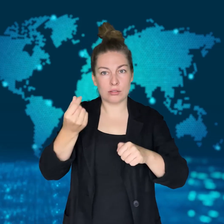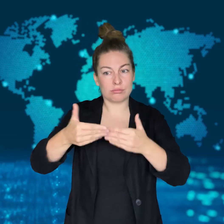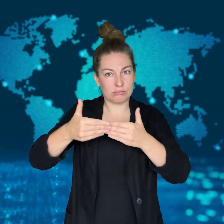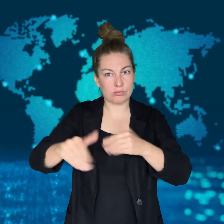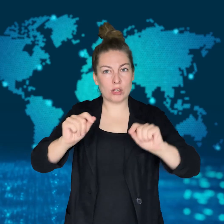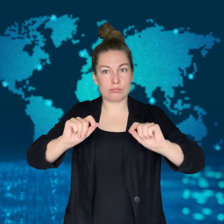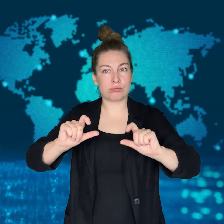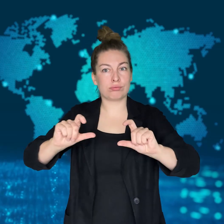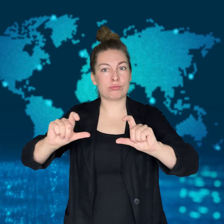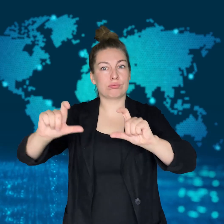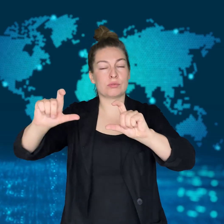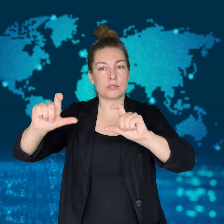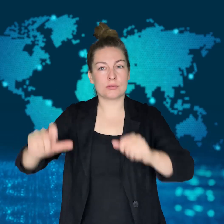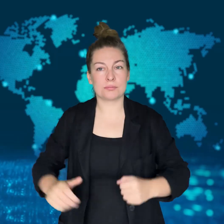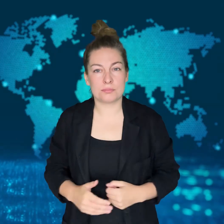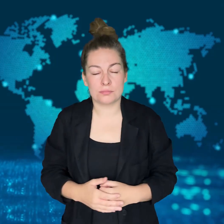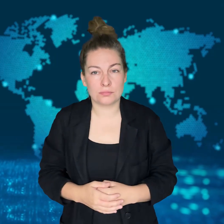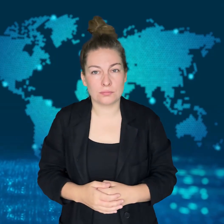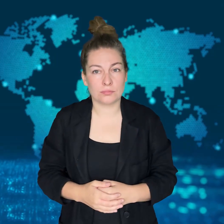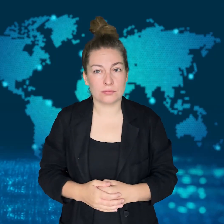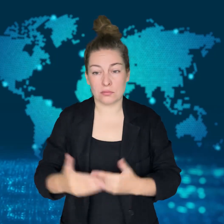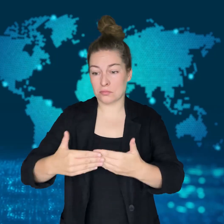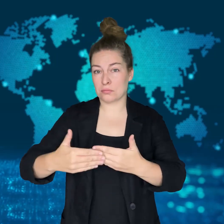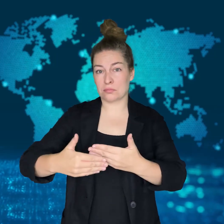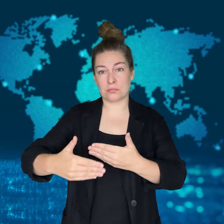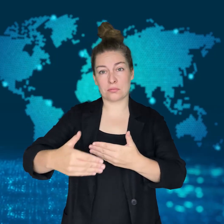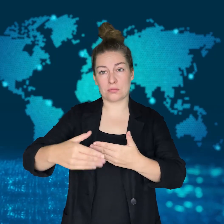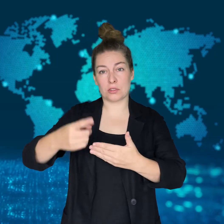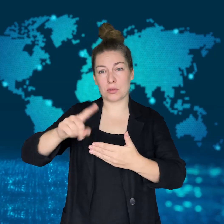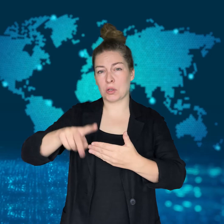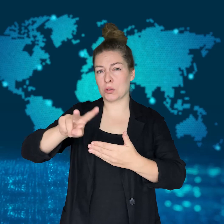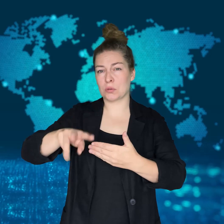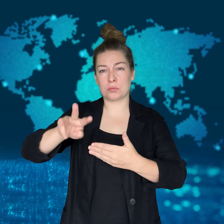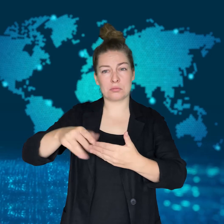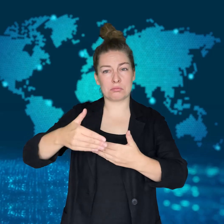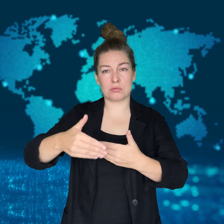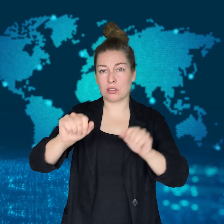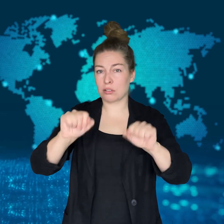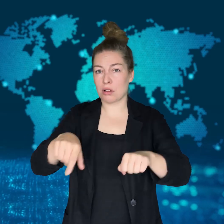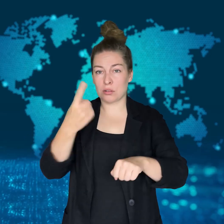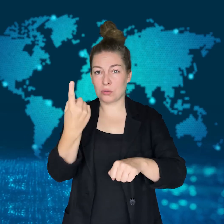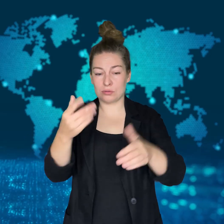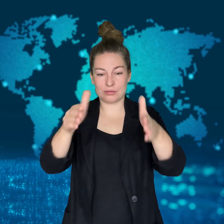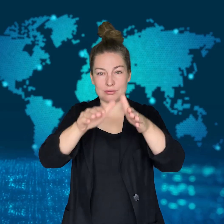A barrel of oil may cost over $100 USD a barrel over the next few months.